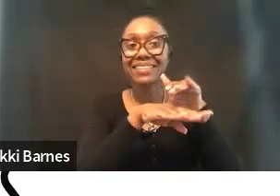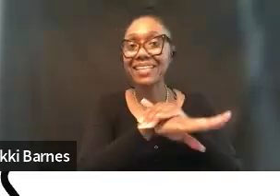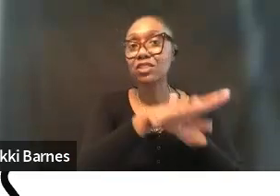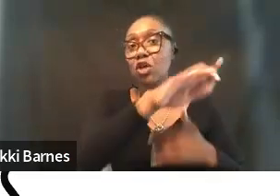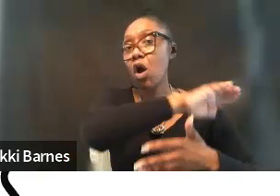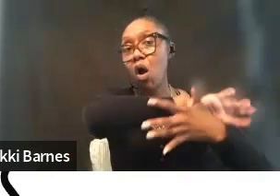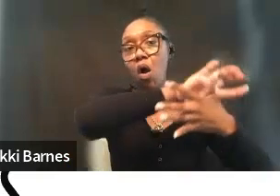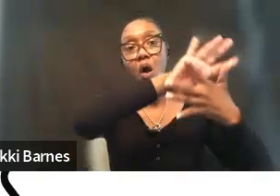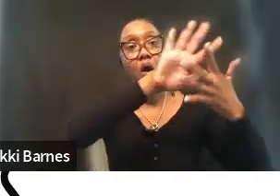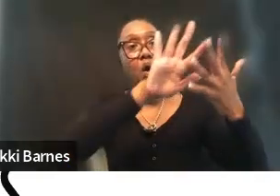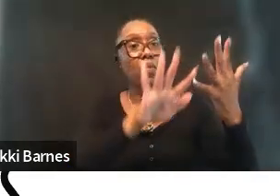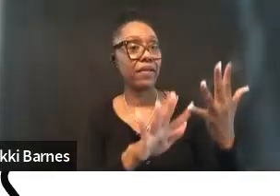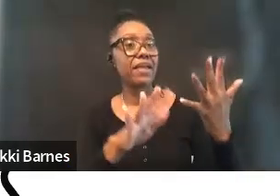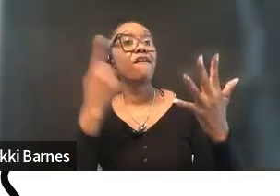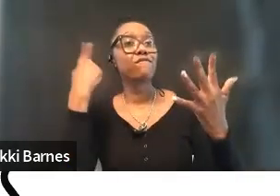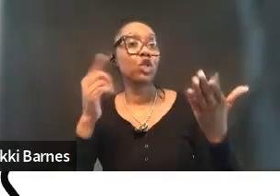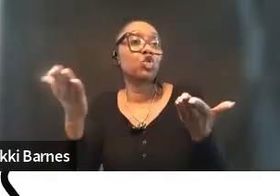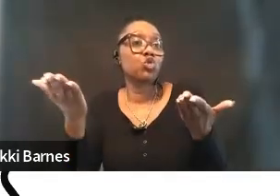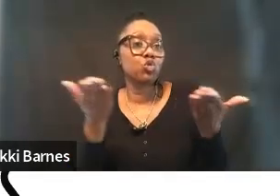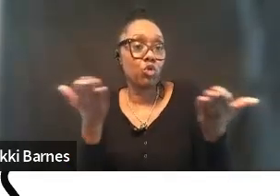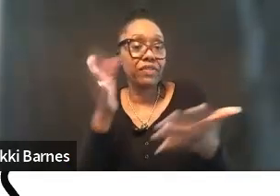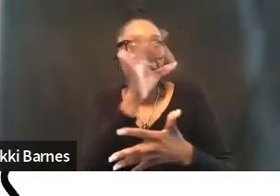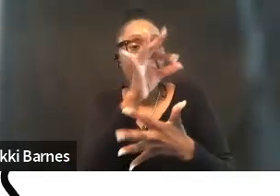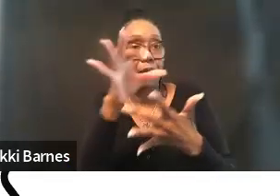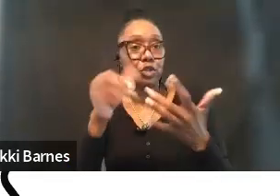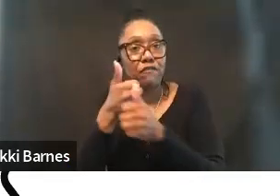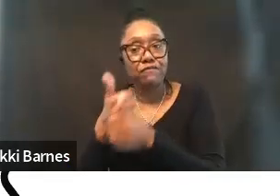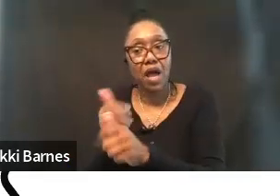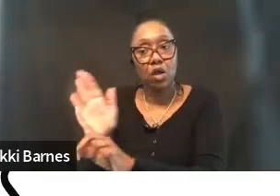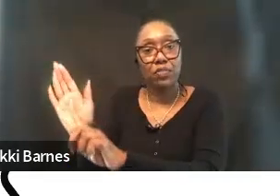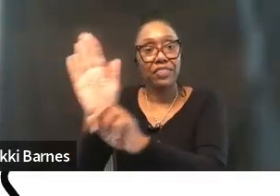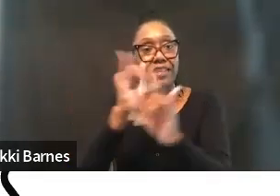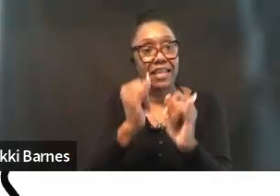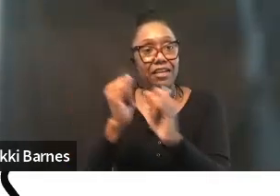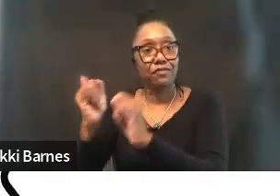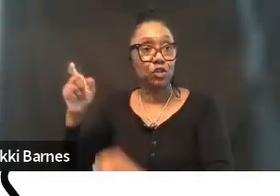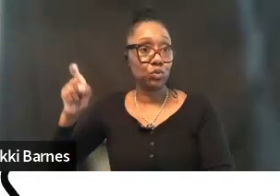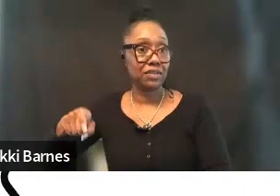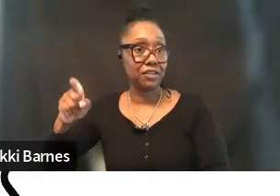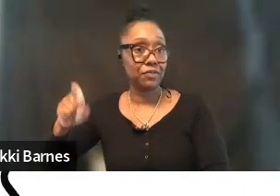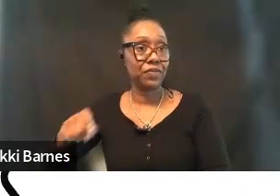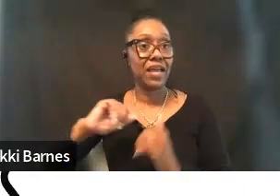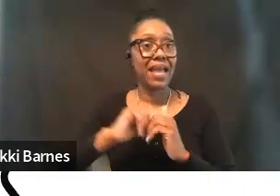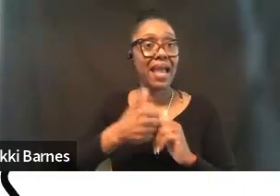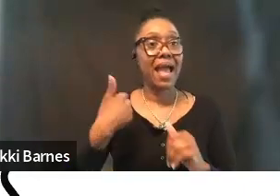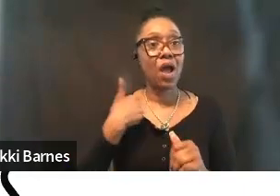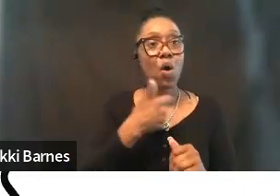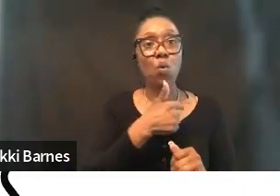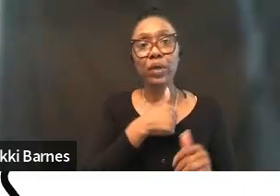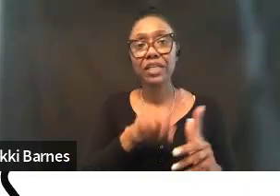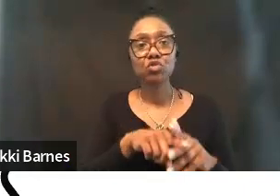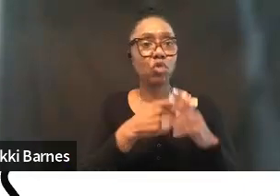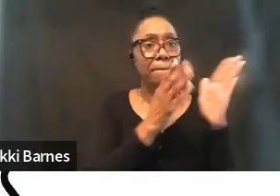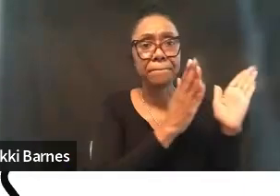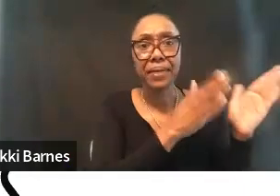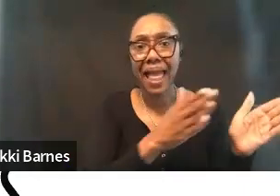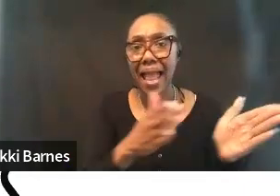Service options. I'm in a consistent process for how do we engage for clinical consultation and planning across systems.